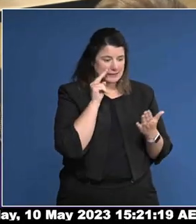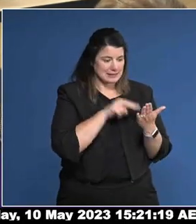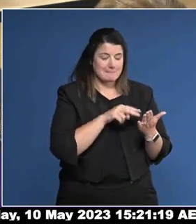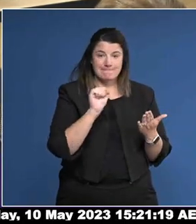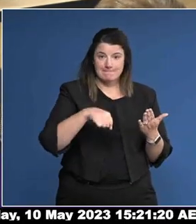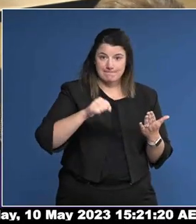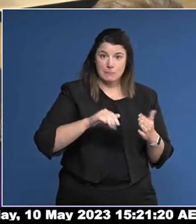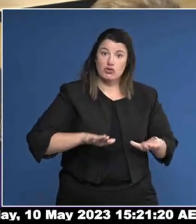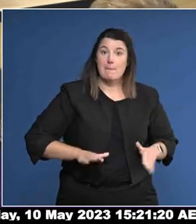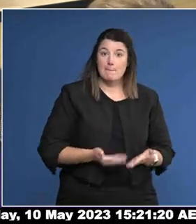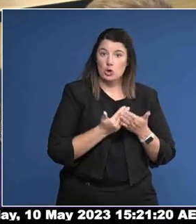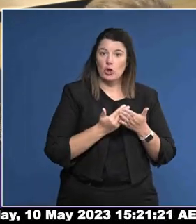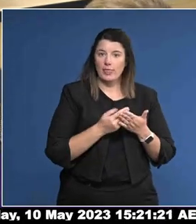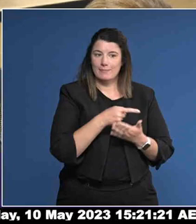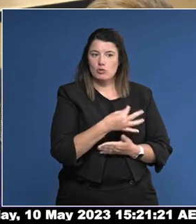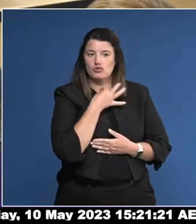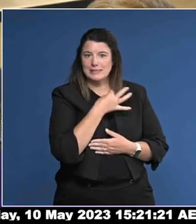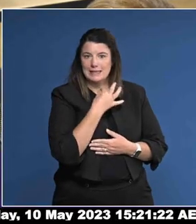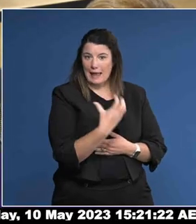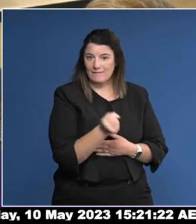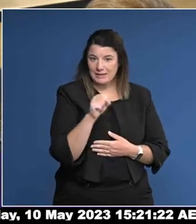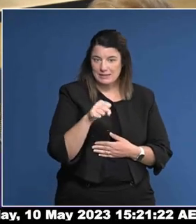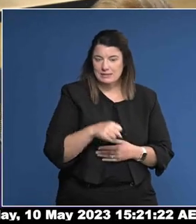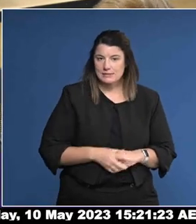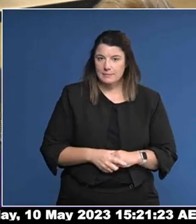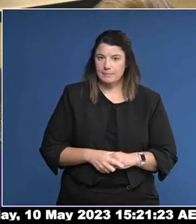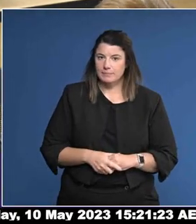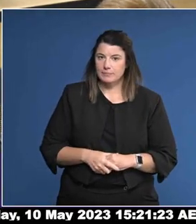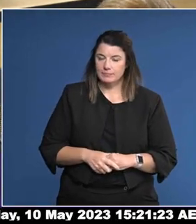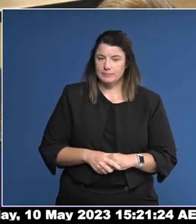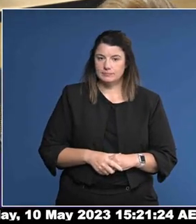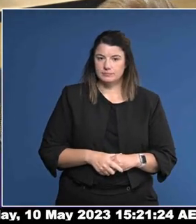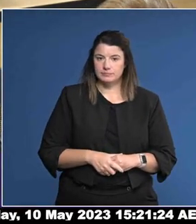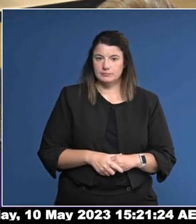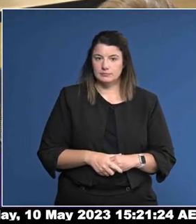And I suggest to you that the absence of continual attendances or